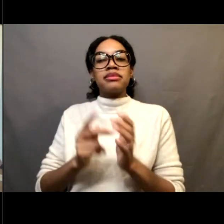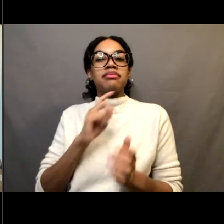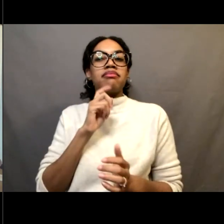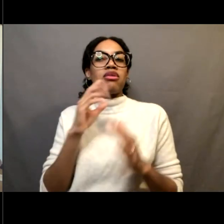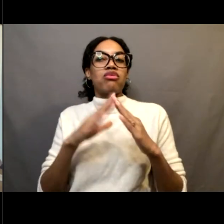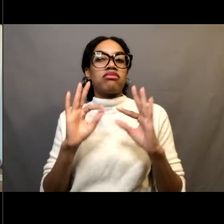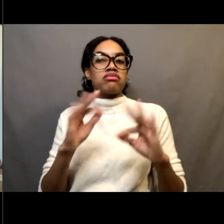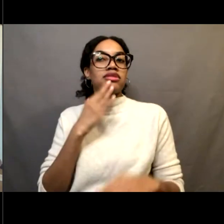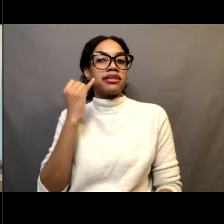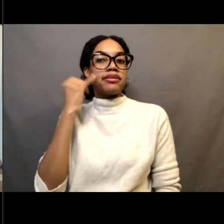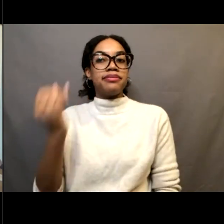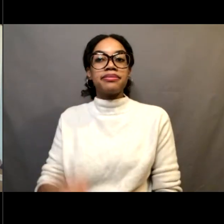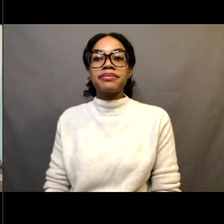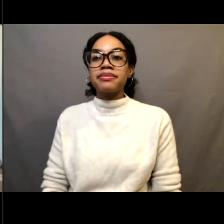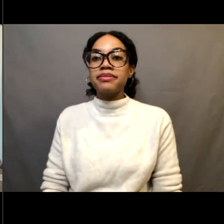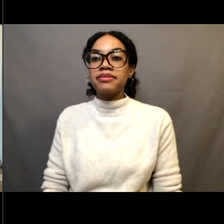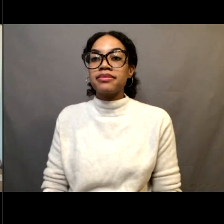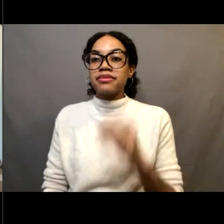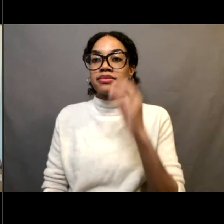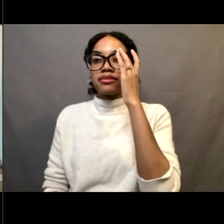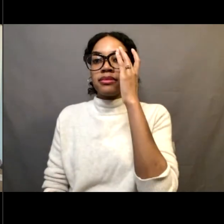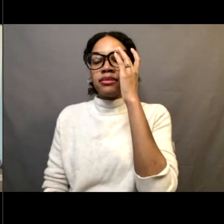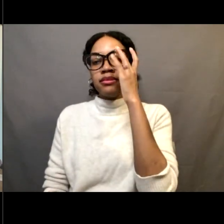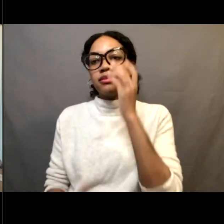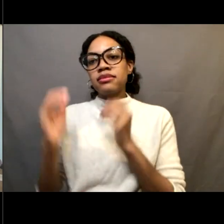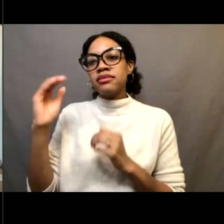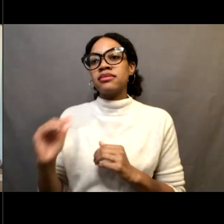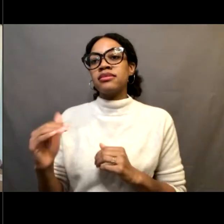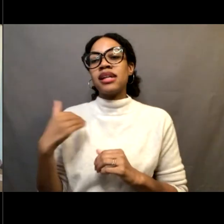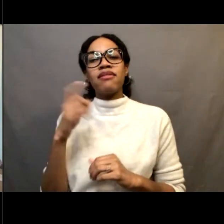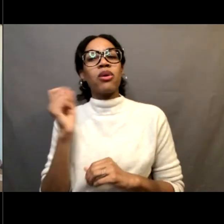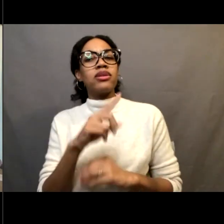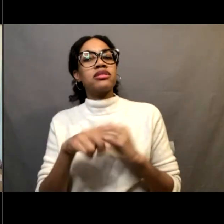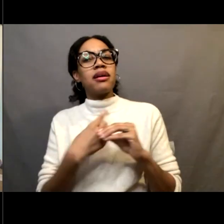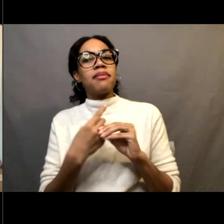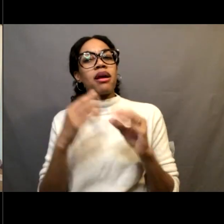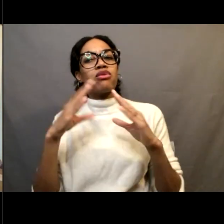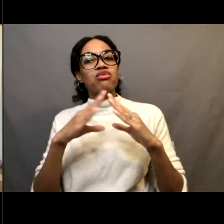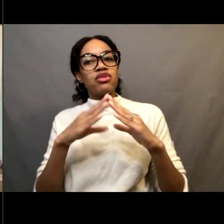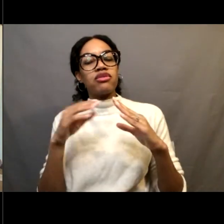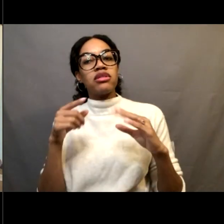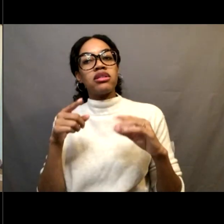[Grace] So Kanesa we have a question about the roof and so Anna and Leon are wondering,